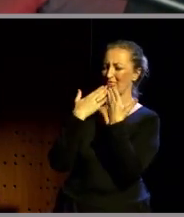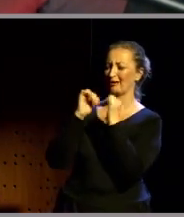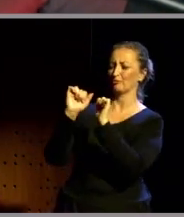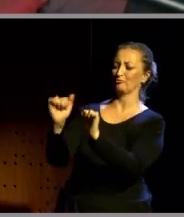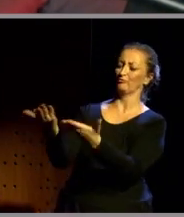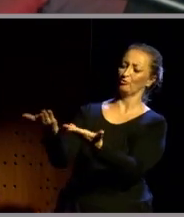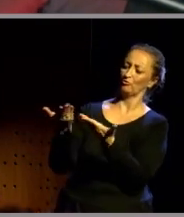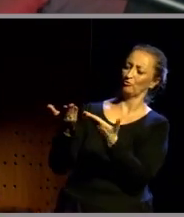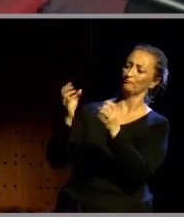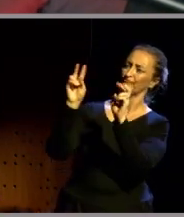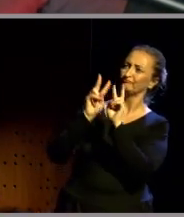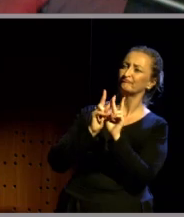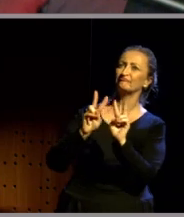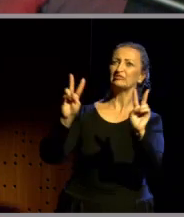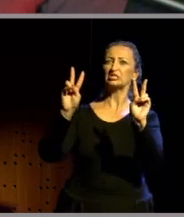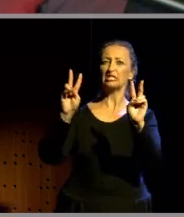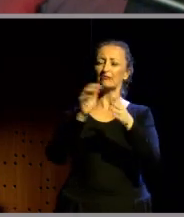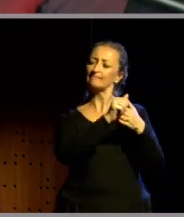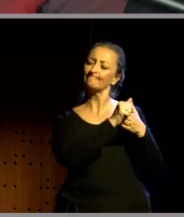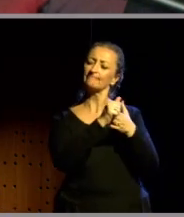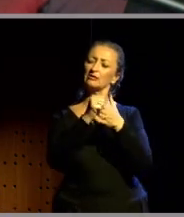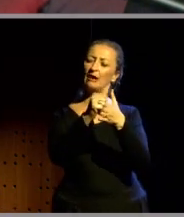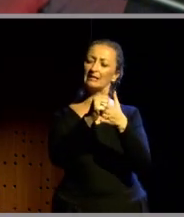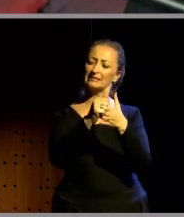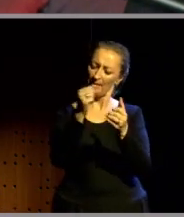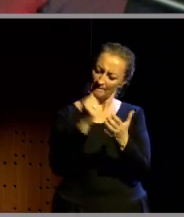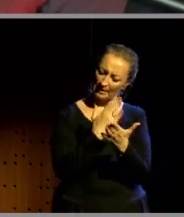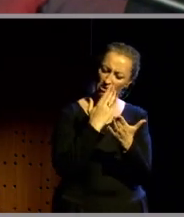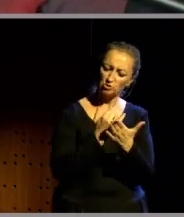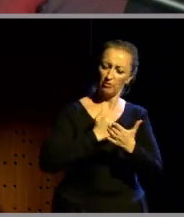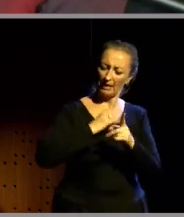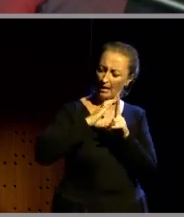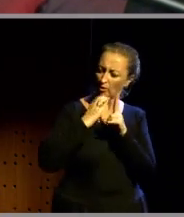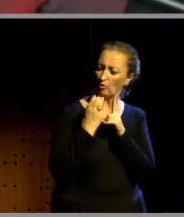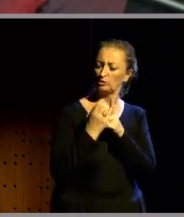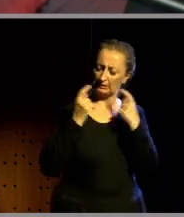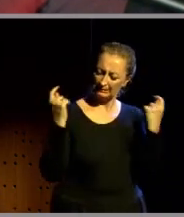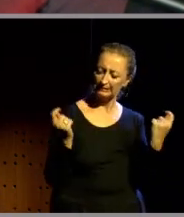for your visionary guidance that ensures that our culture is celebrated and nurtured, and it has been a delight to